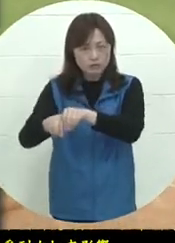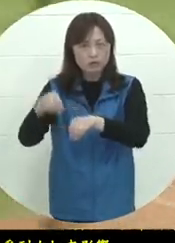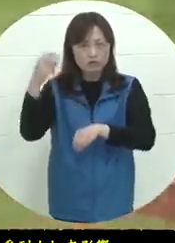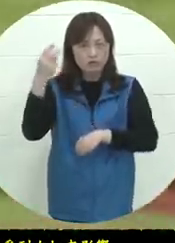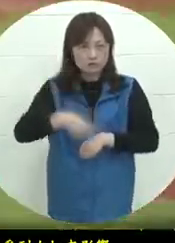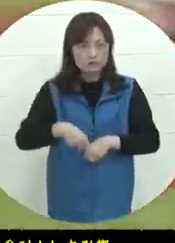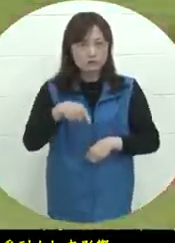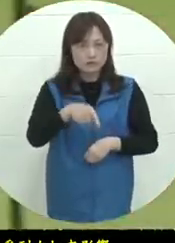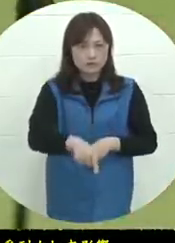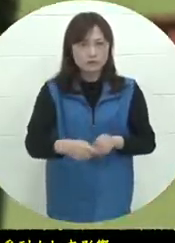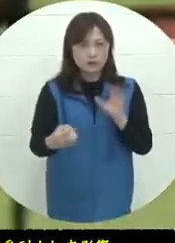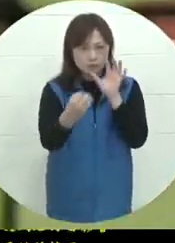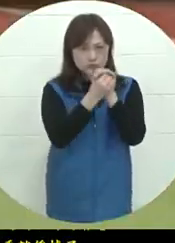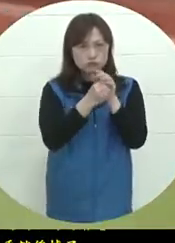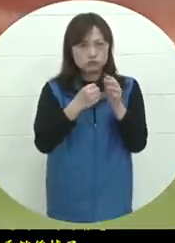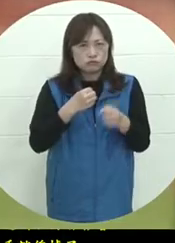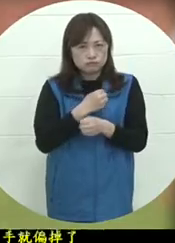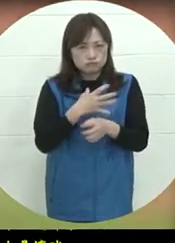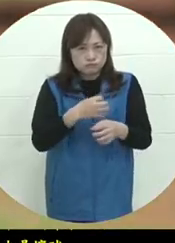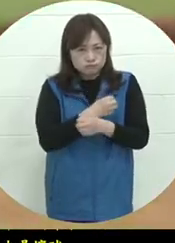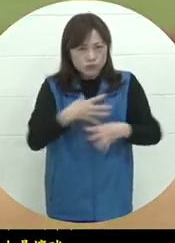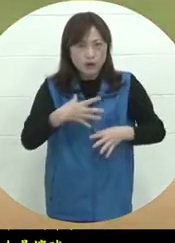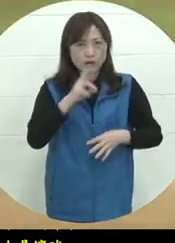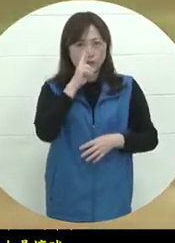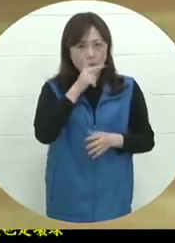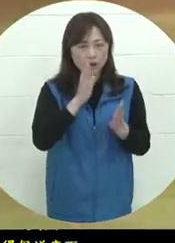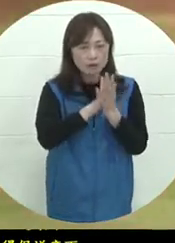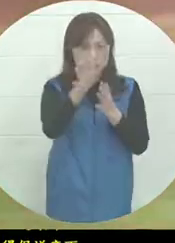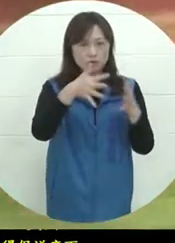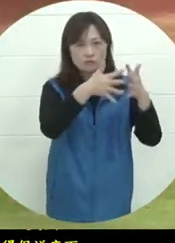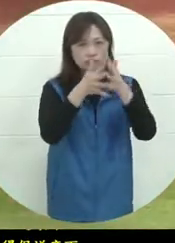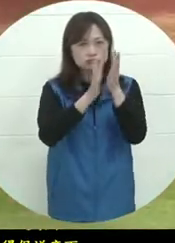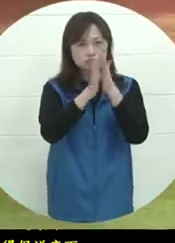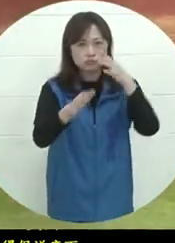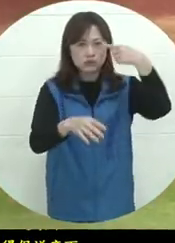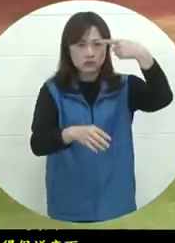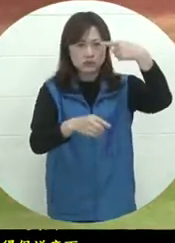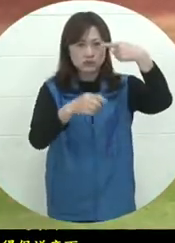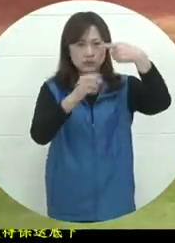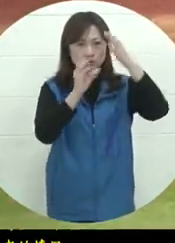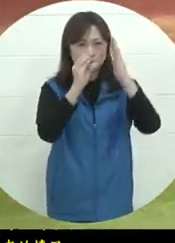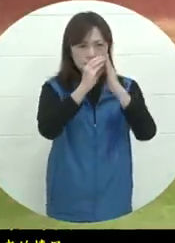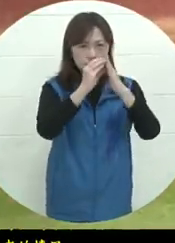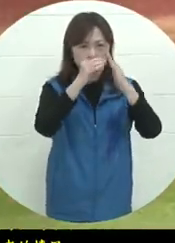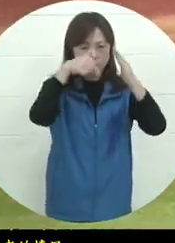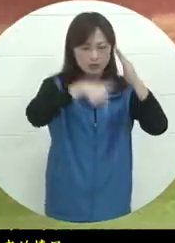and was not affected by the passing error. After that, the American team was in the second half. It has quickly recovered